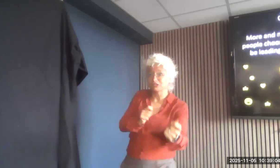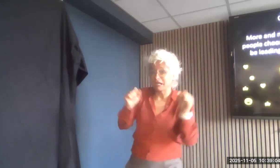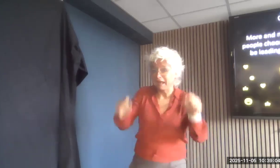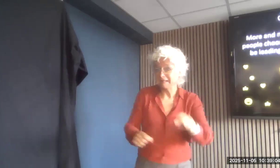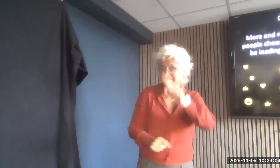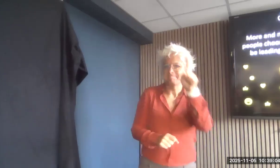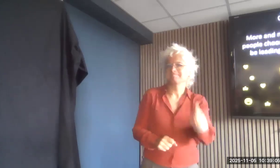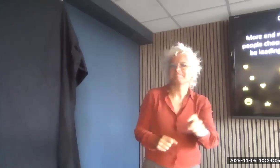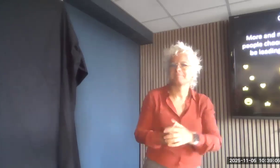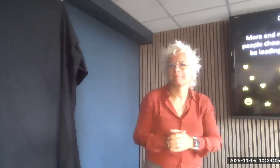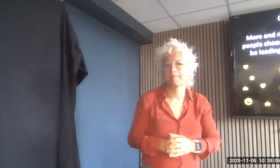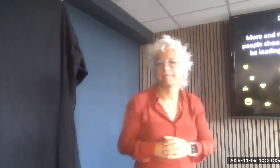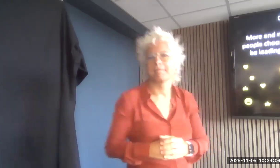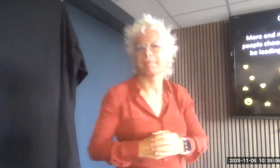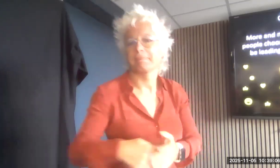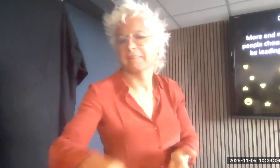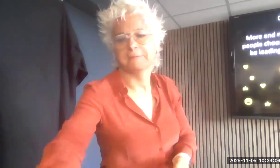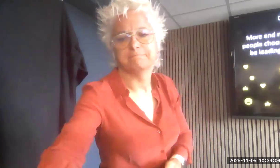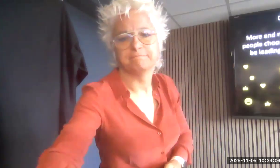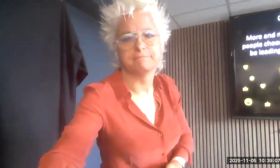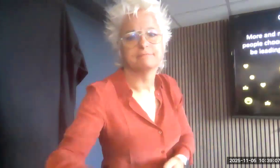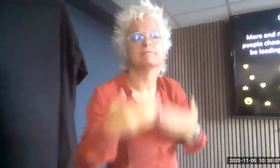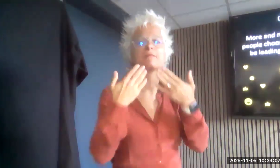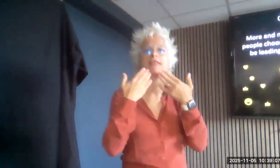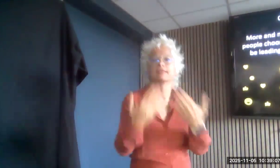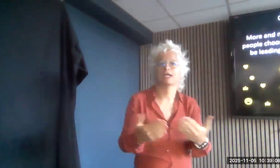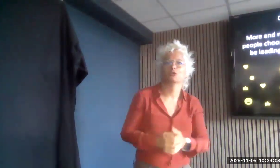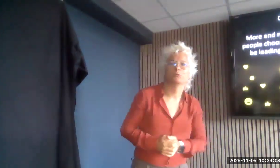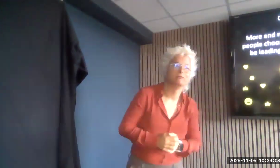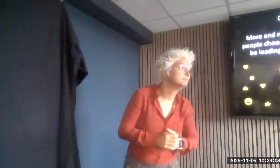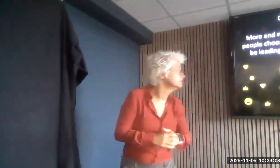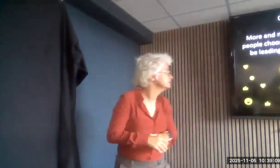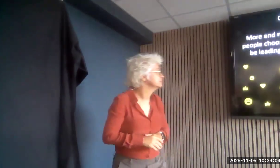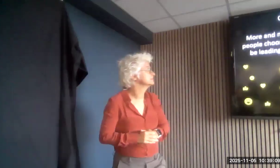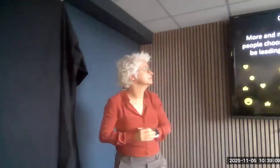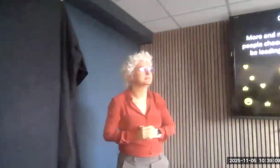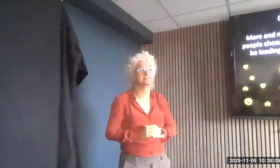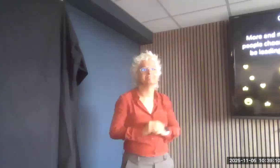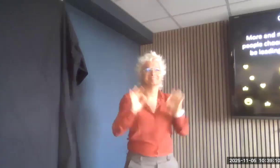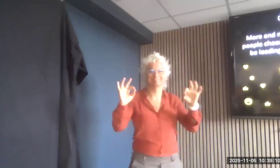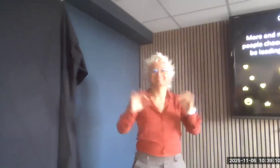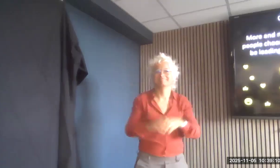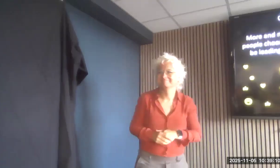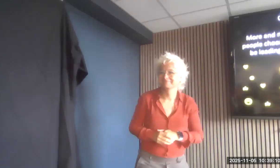And what does this lead to, in terms of language change in Portuguese Sign Language? It's something for us to further consider.